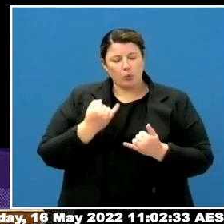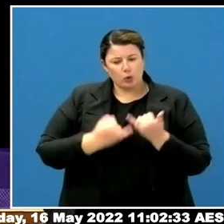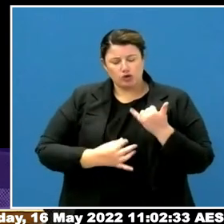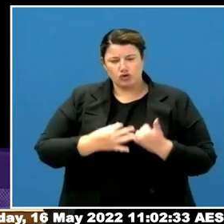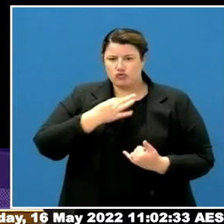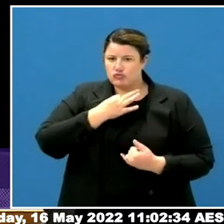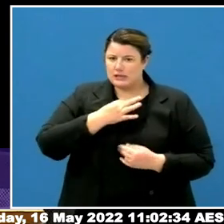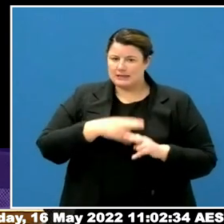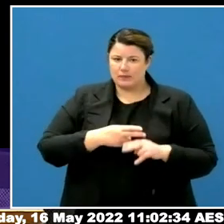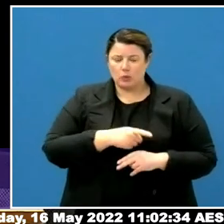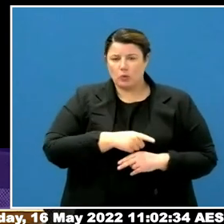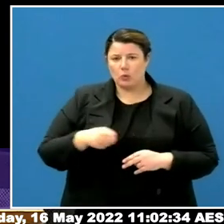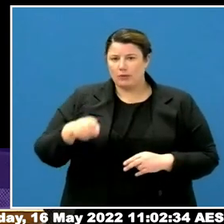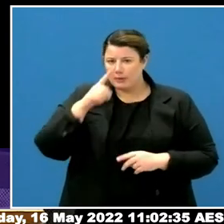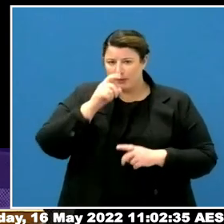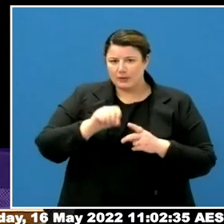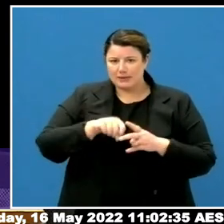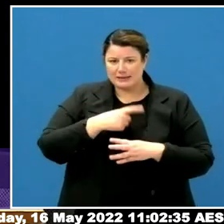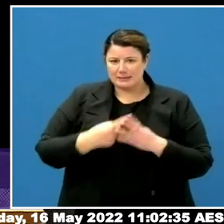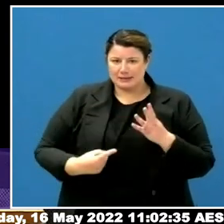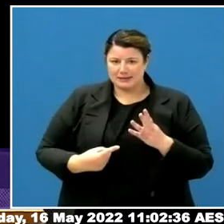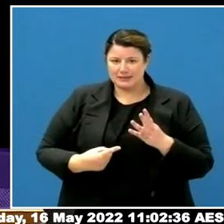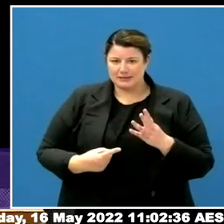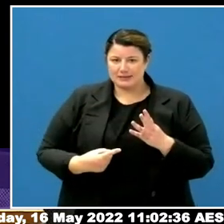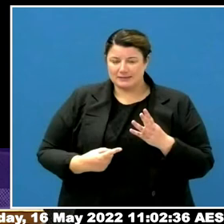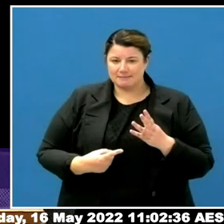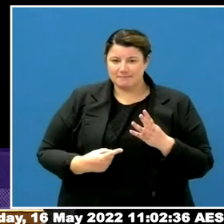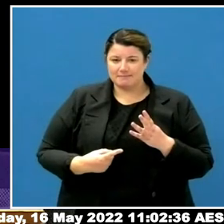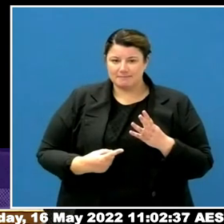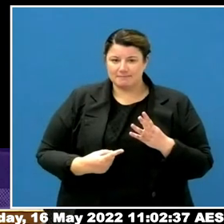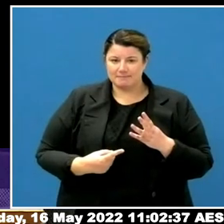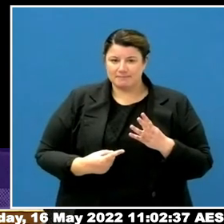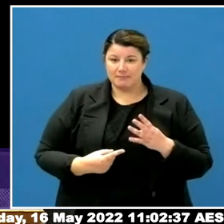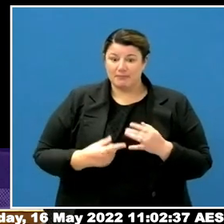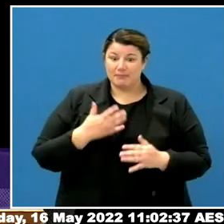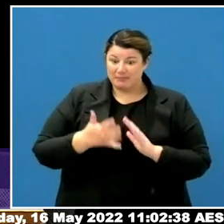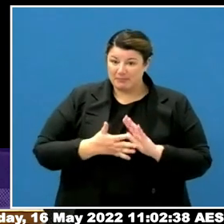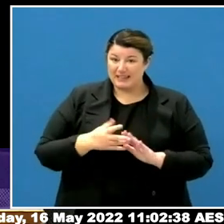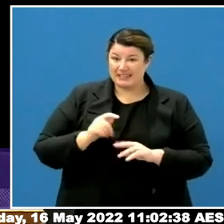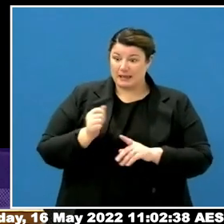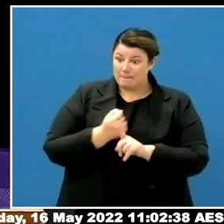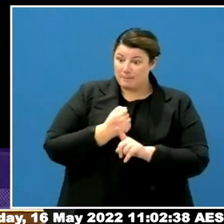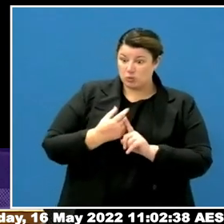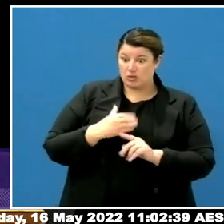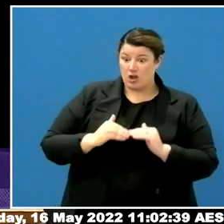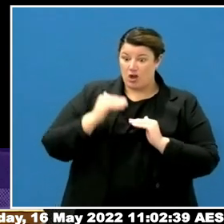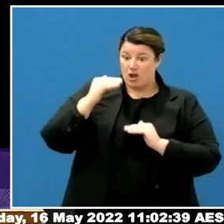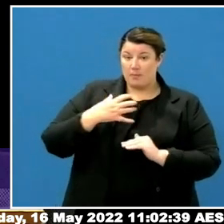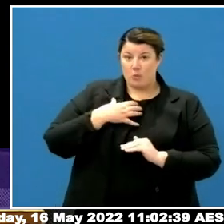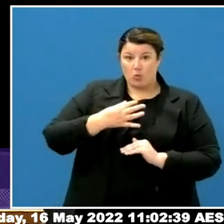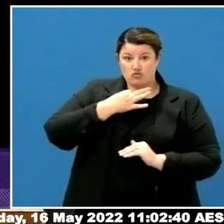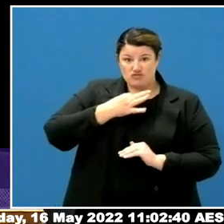people with disability might increase when growth and financial matters are given top